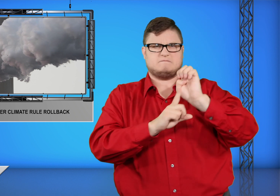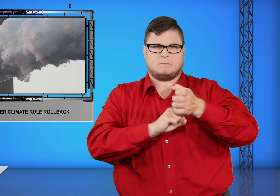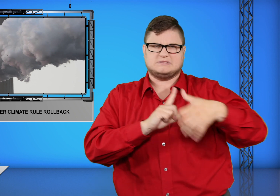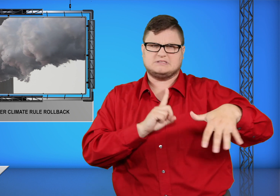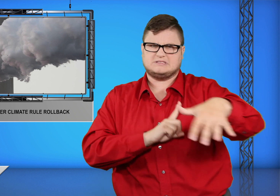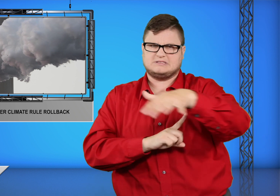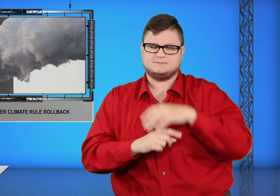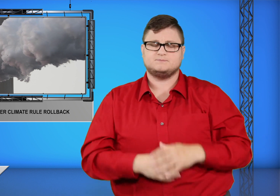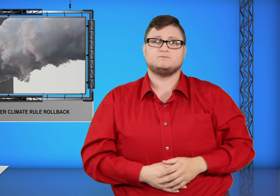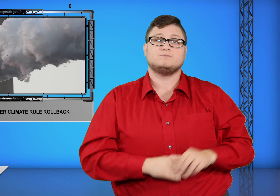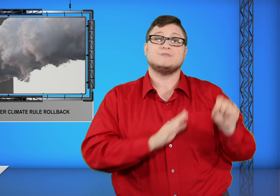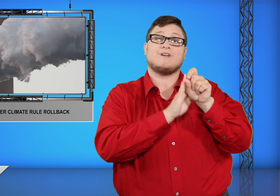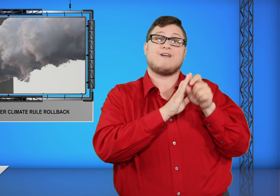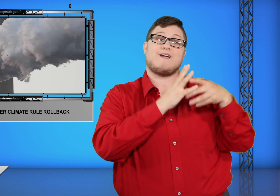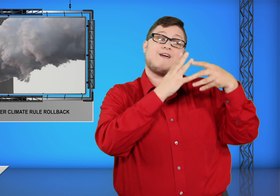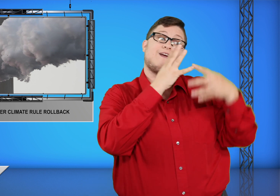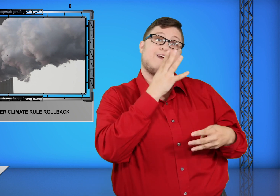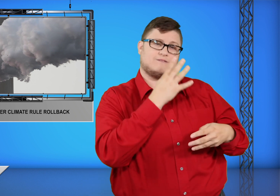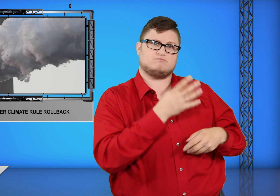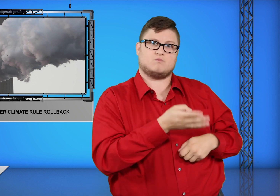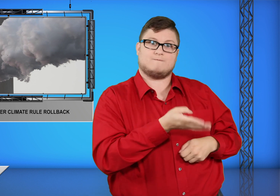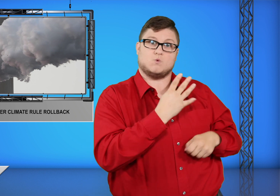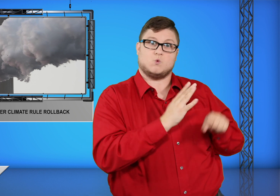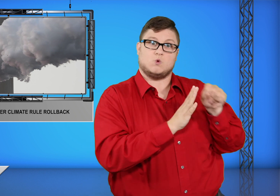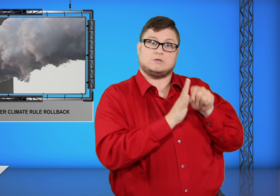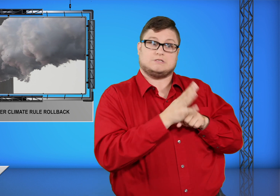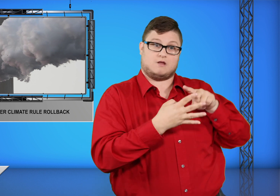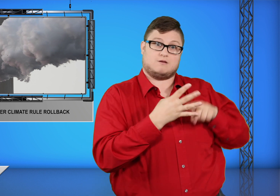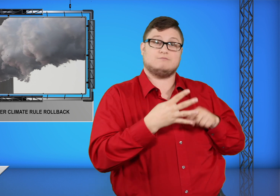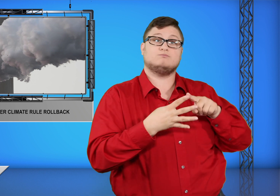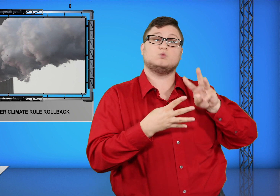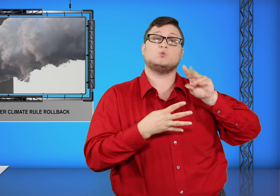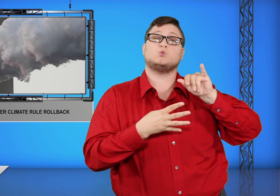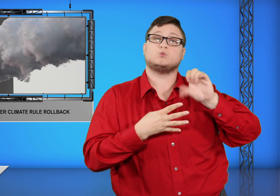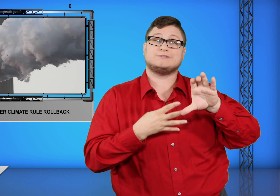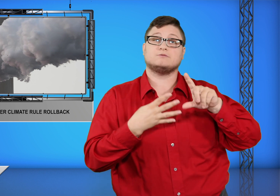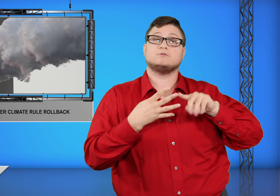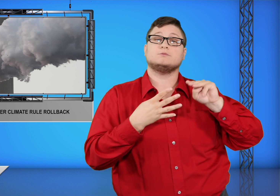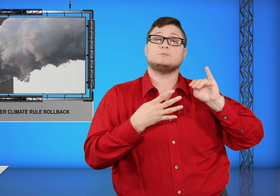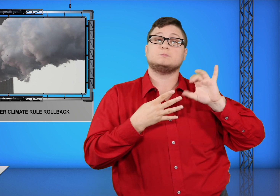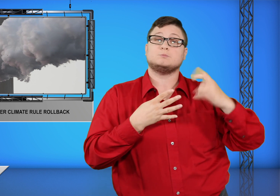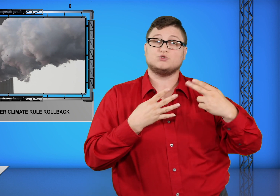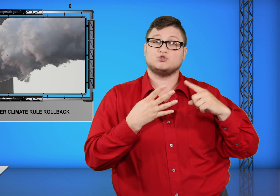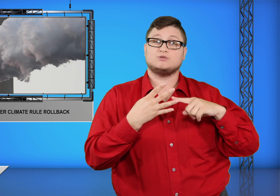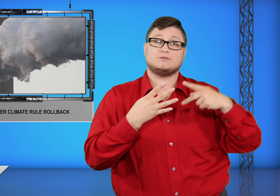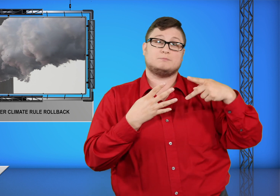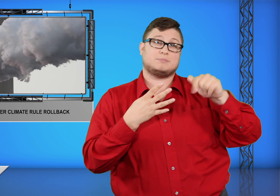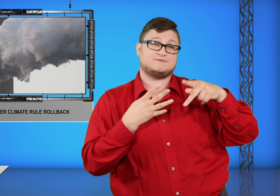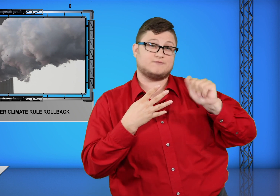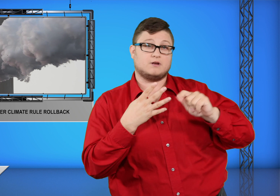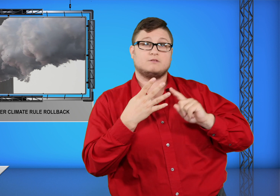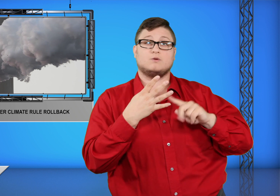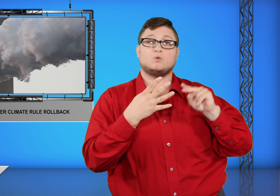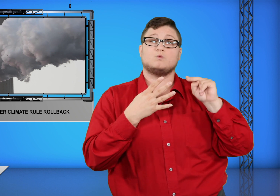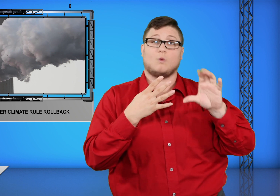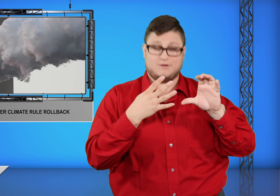environment with his policies. Four the states involved in the lawsuit are Wisconsin, Michigan, Pennsylvania and North